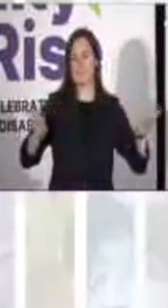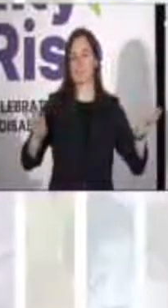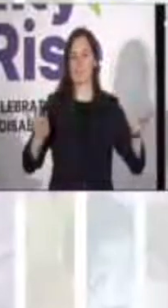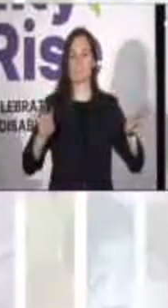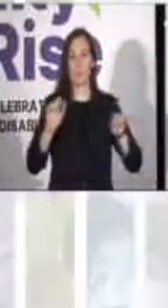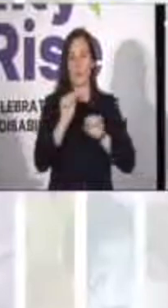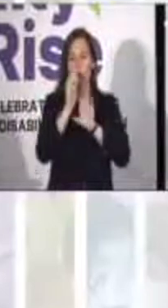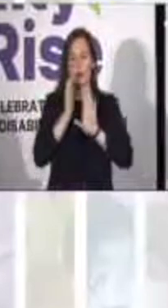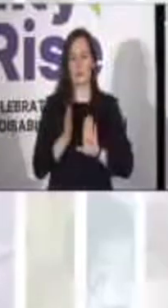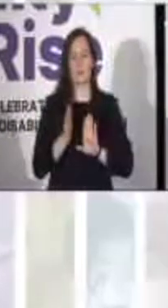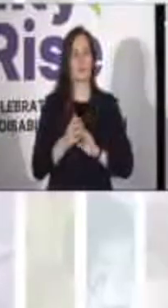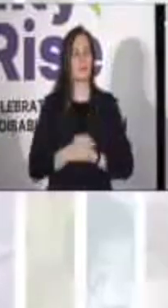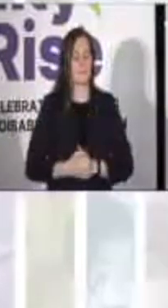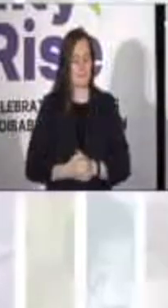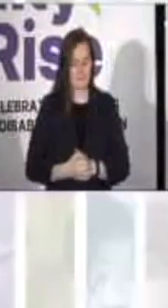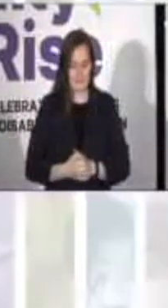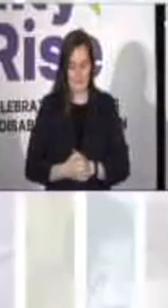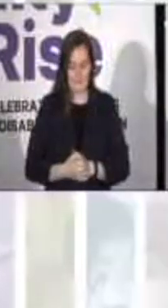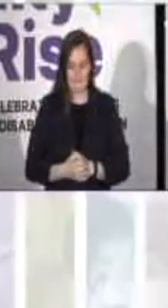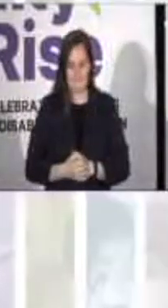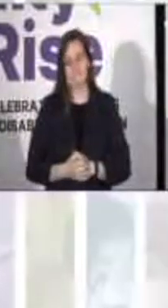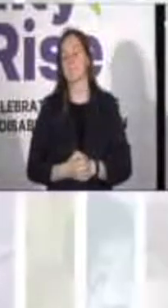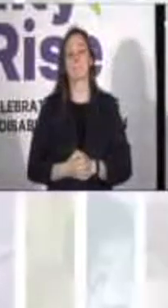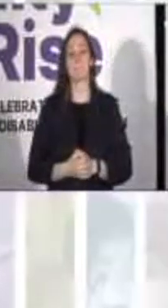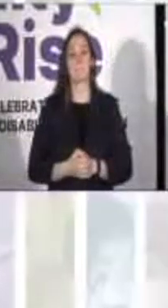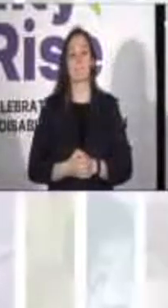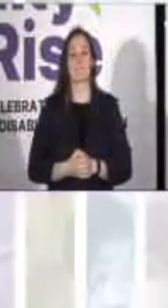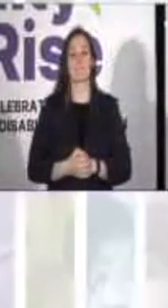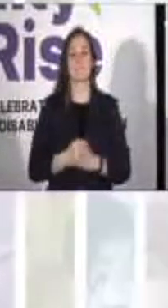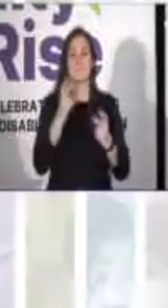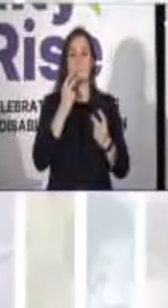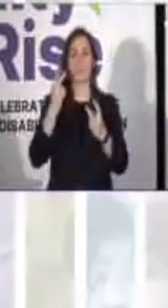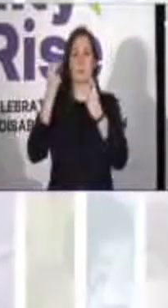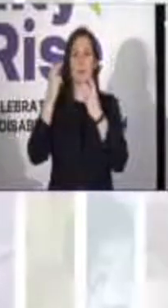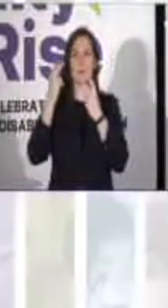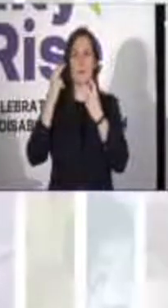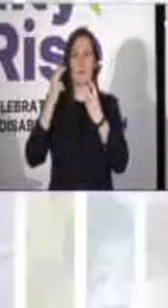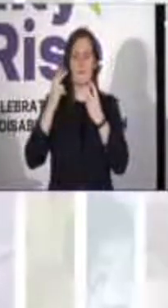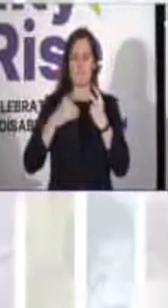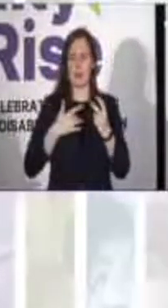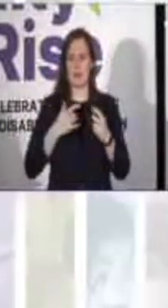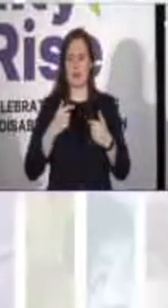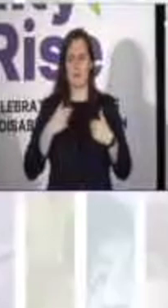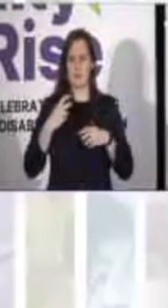LOOKING BACK I REALIZE WHAT FELT DAUNTING AT FIRST, TRUSTING SOMEBODY WITH WORK I BUILT SO CAREFULLY